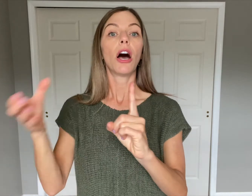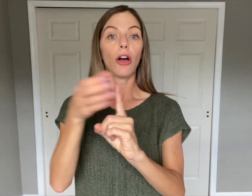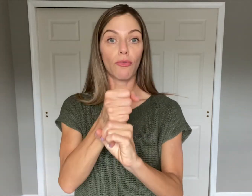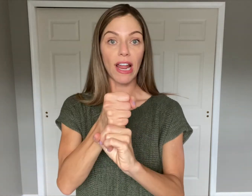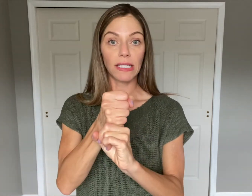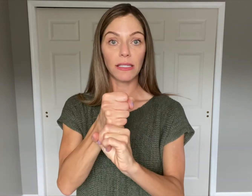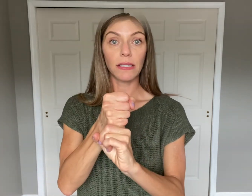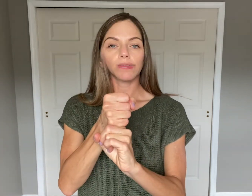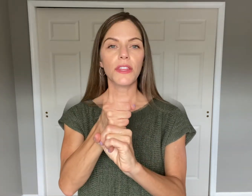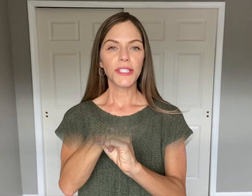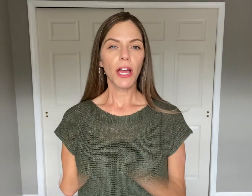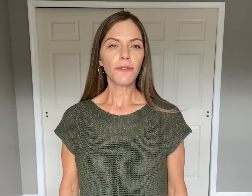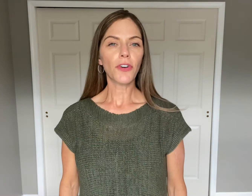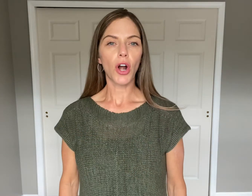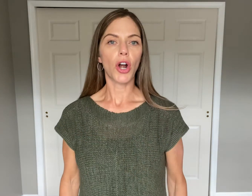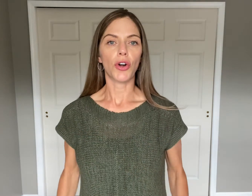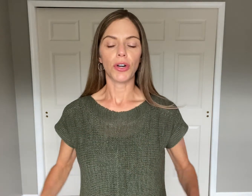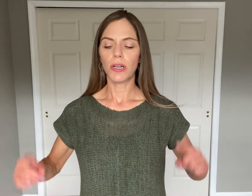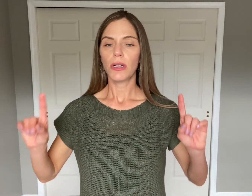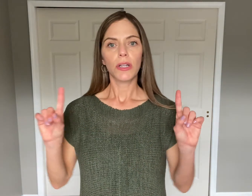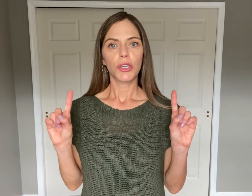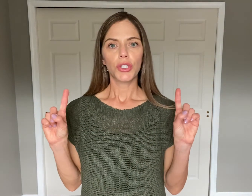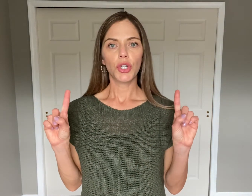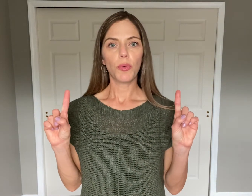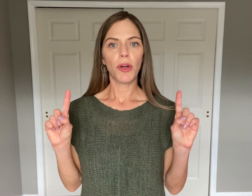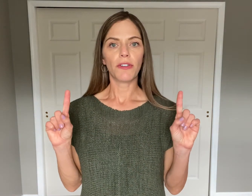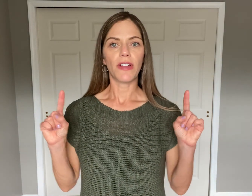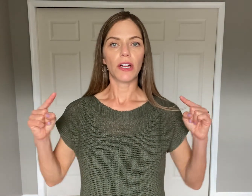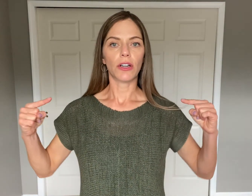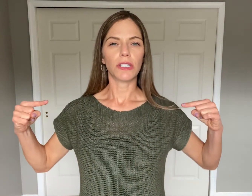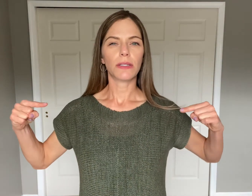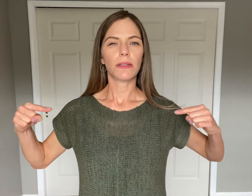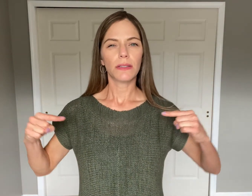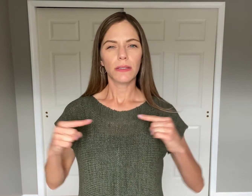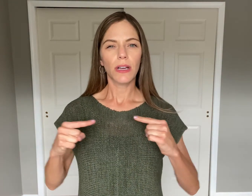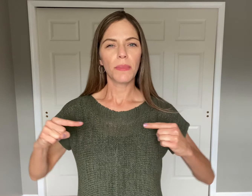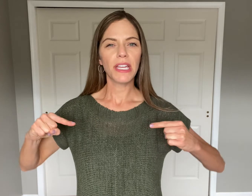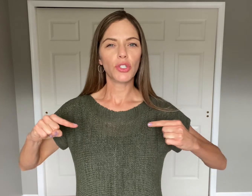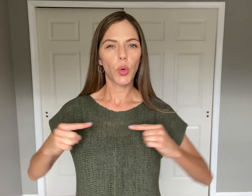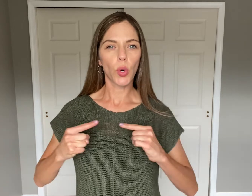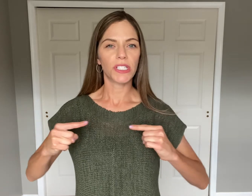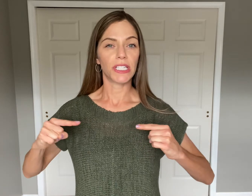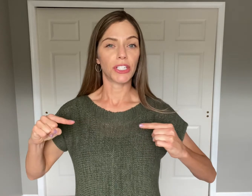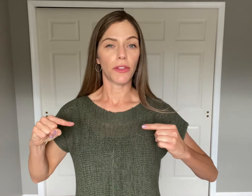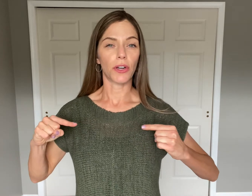"Arrest" The sign for HURT two pointer fingers coming in towards each other